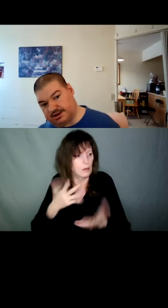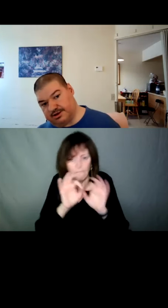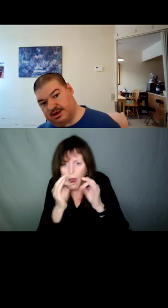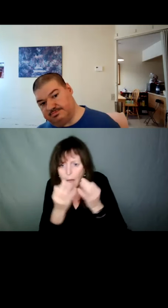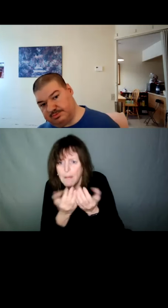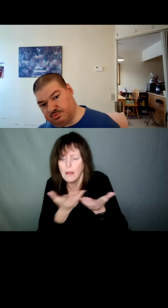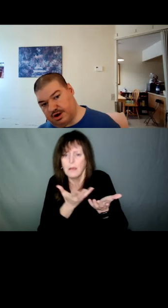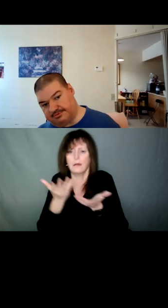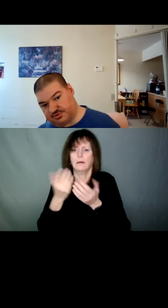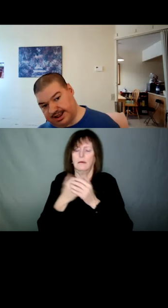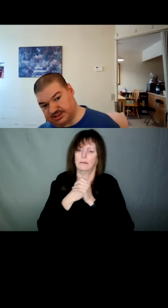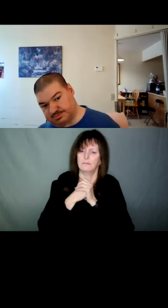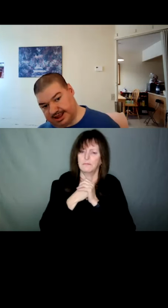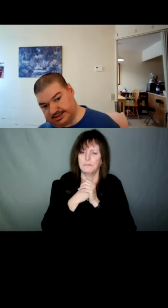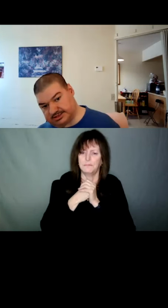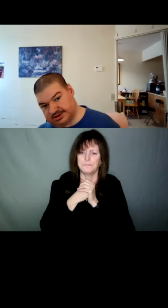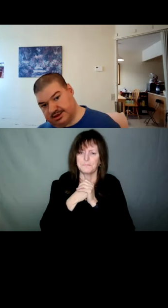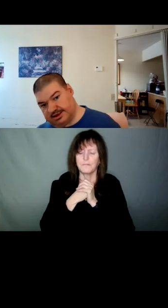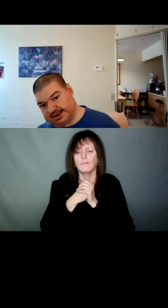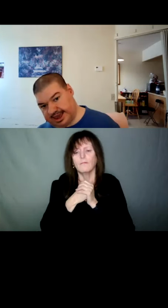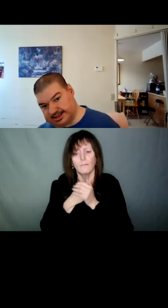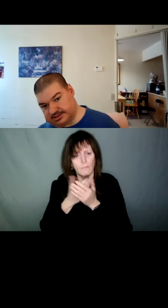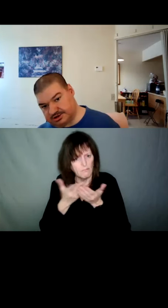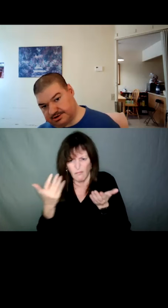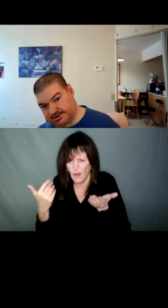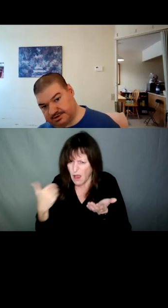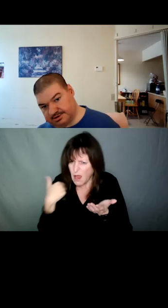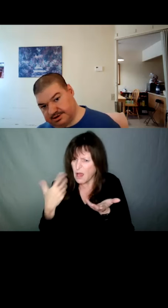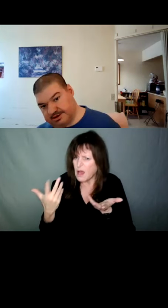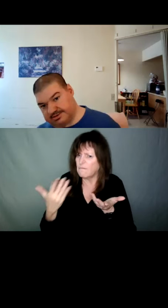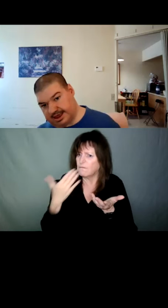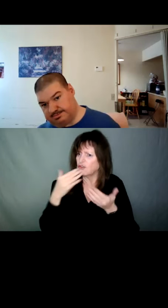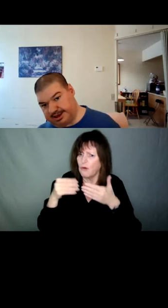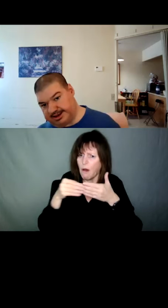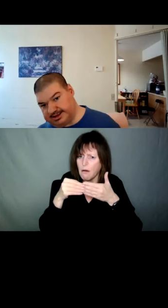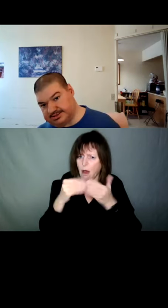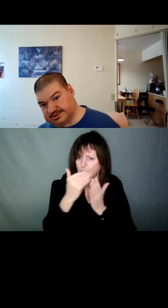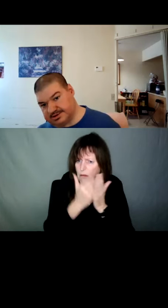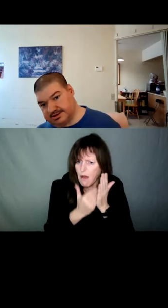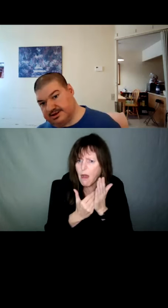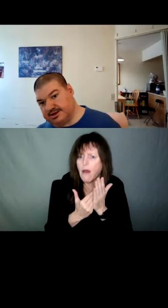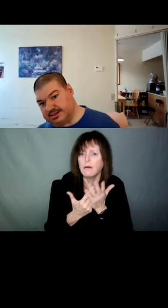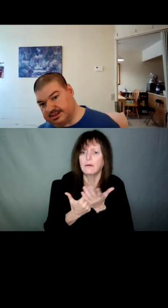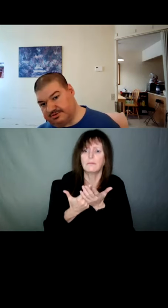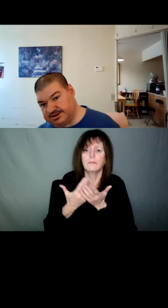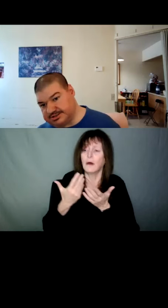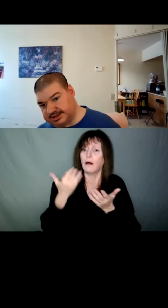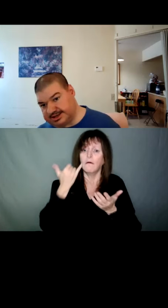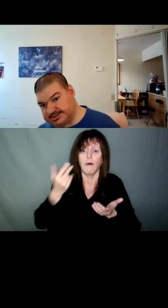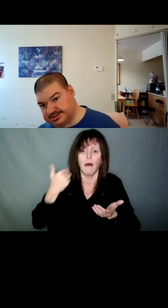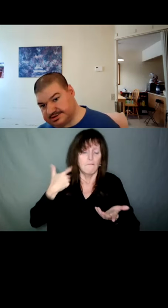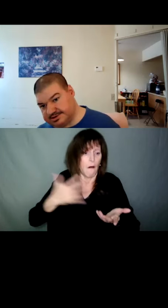for patients and families . They really excellent specific guidance